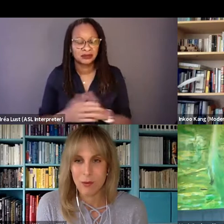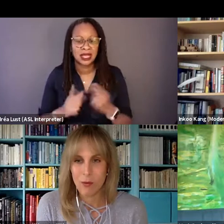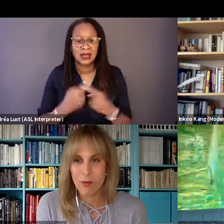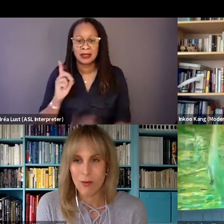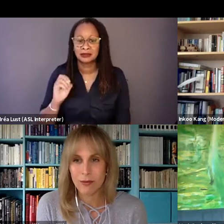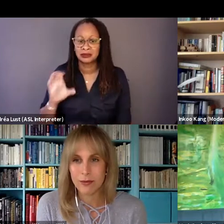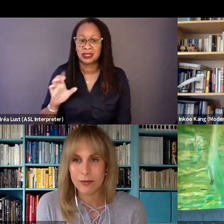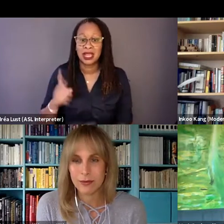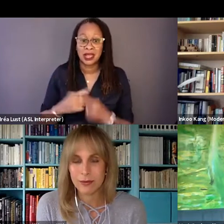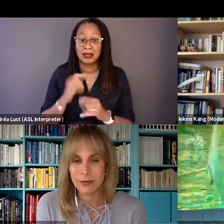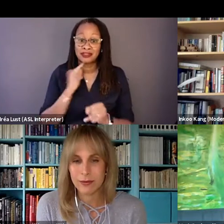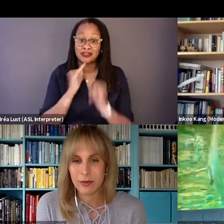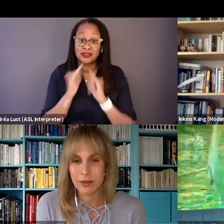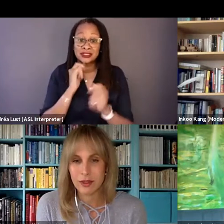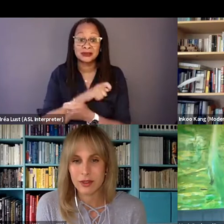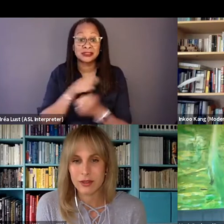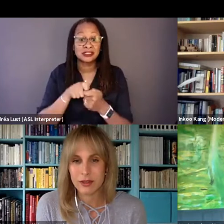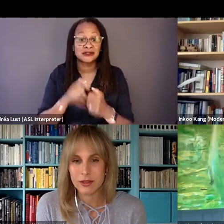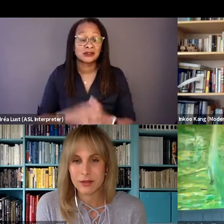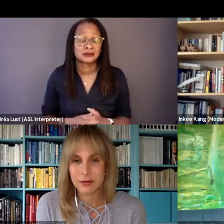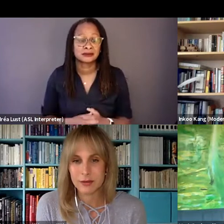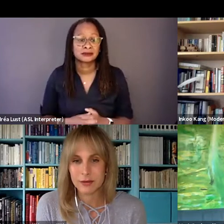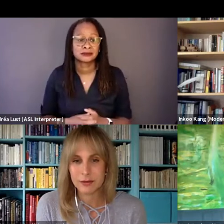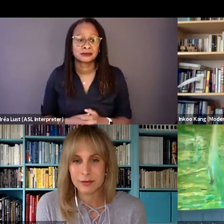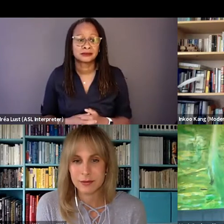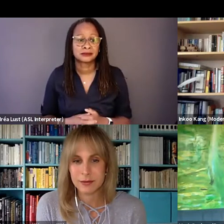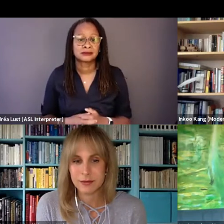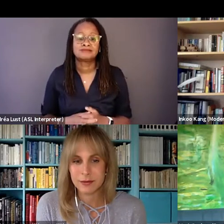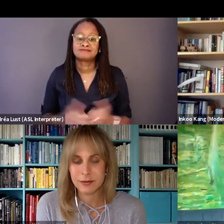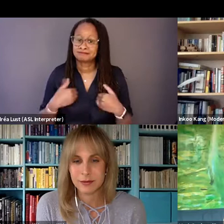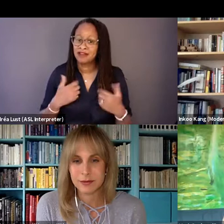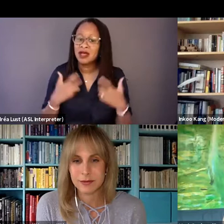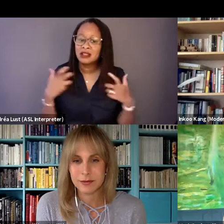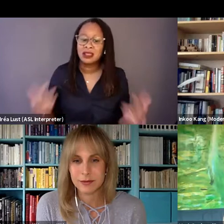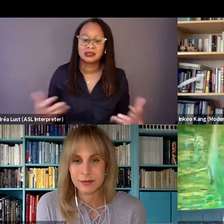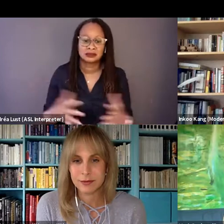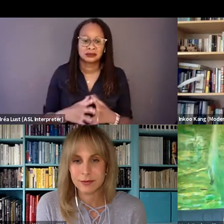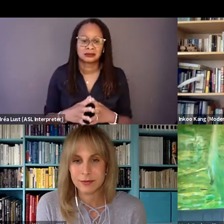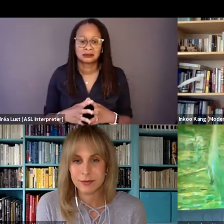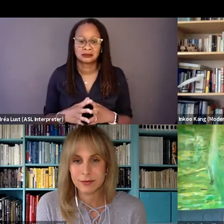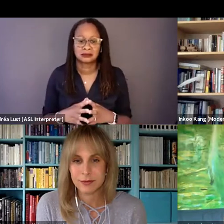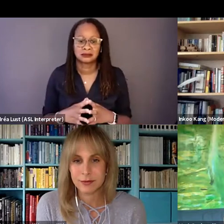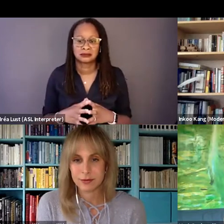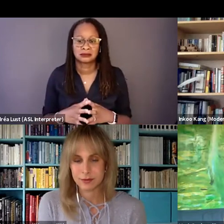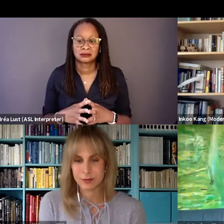about the interviews specifically is that there is a lot of various pronoun usage.